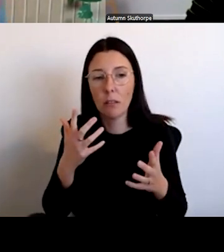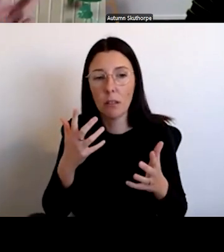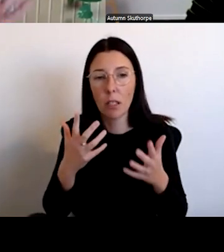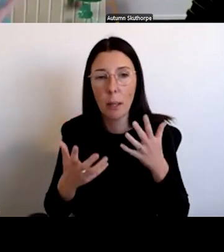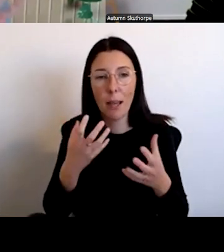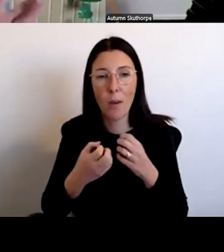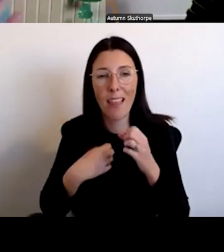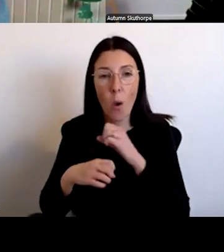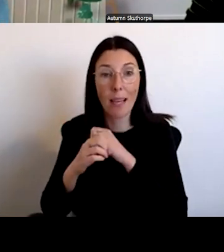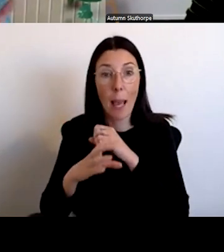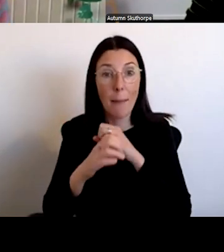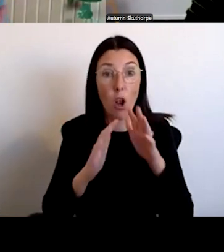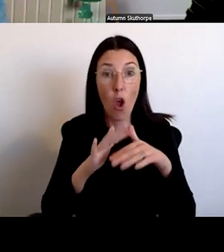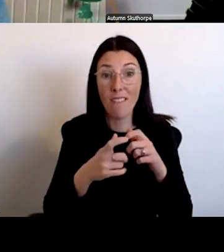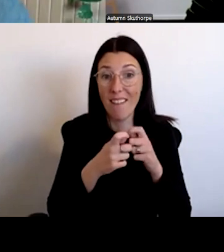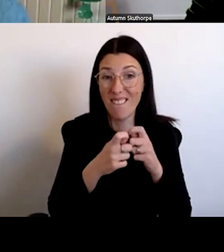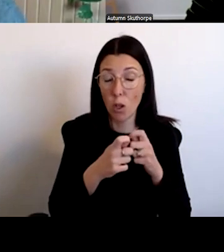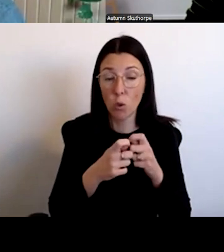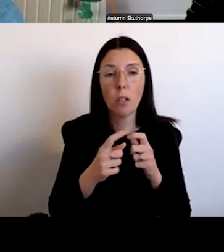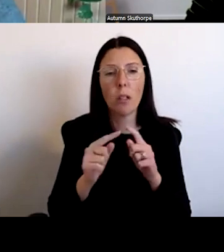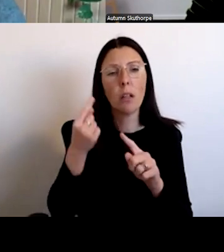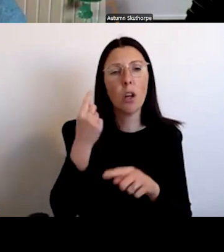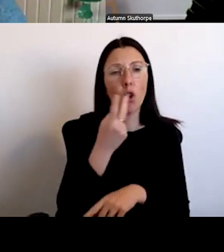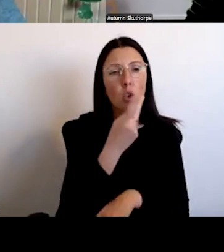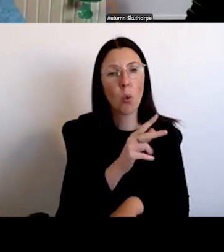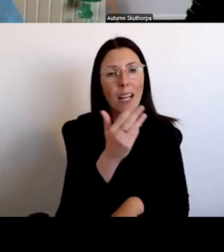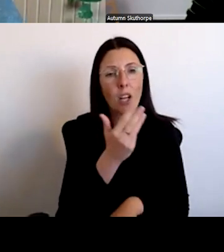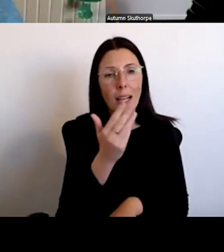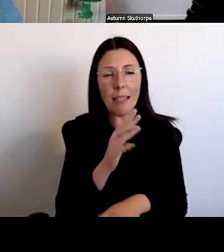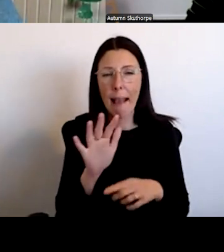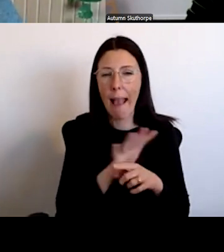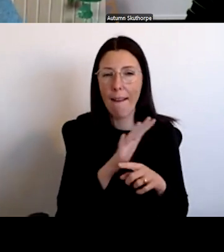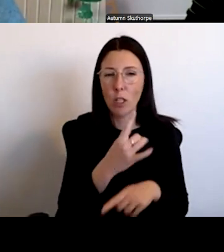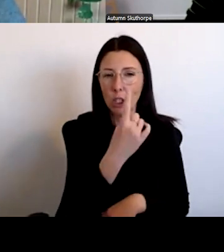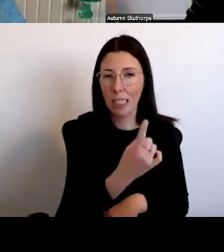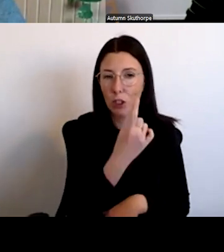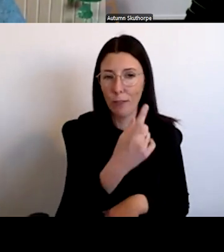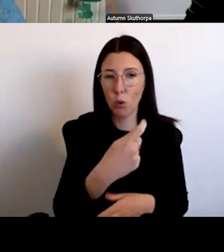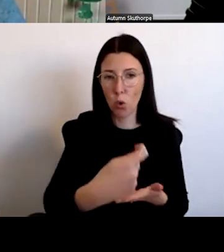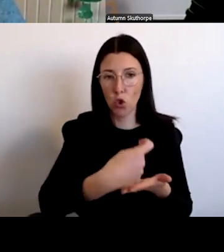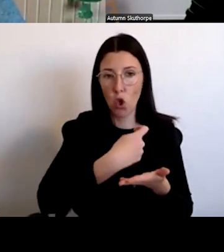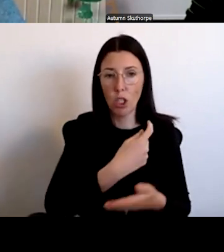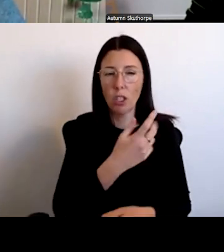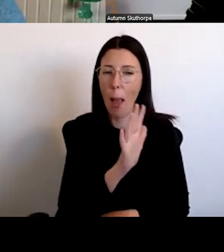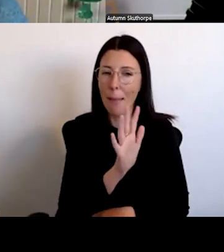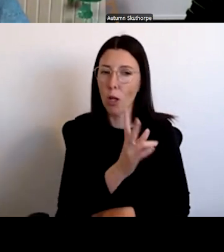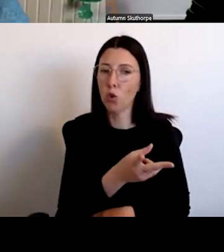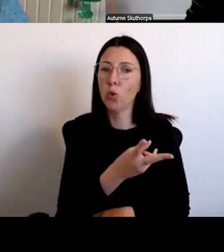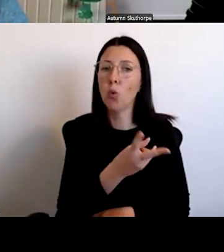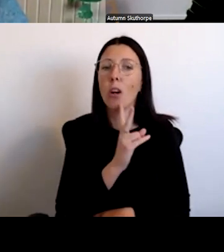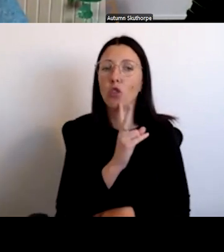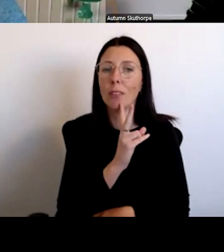in 2019, our average individual donation was around $250, and from this campaign,